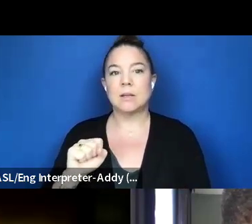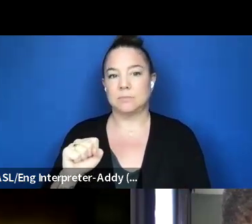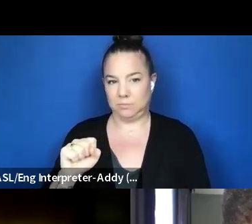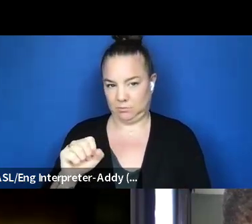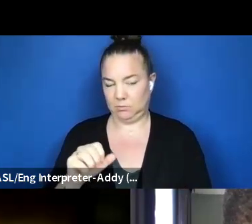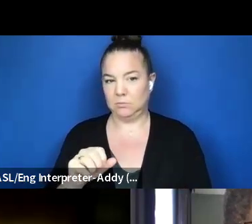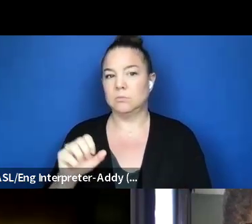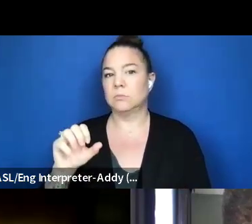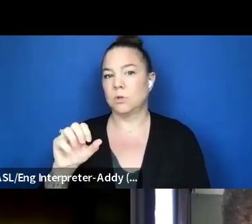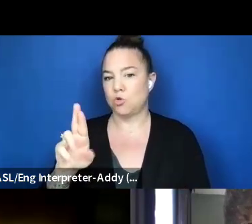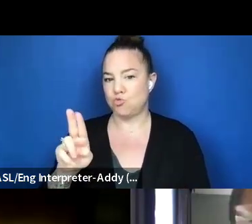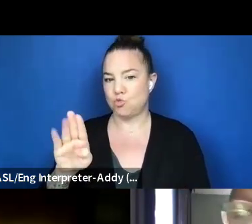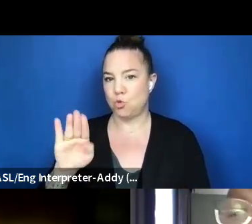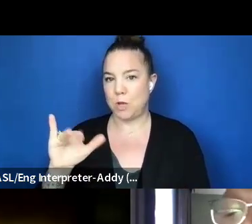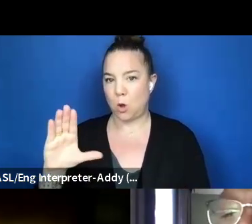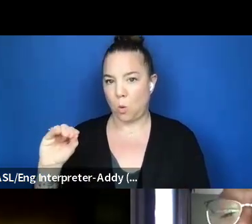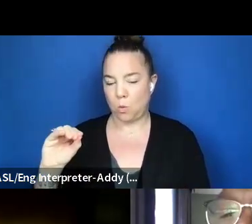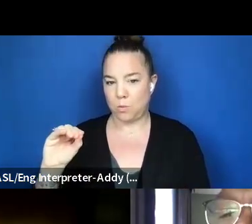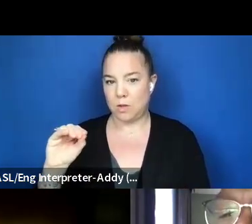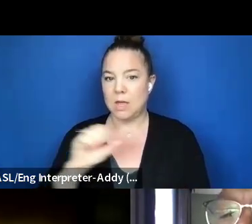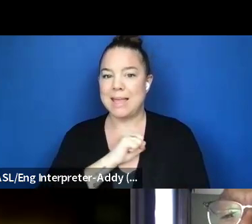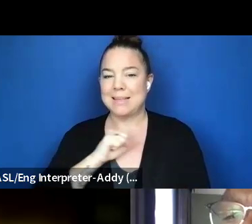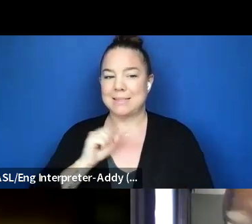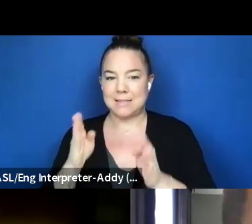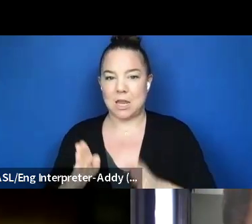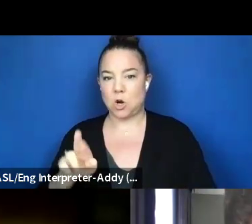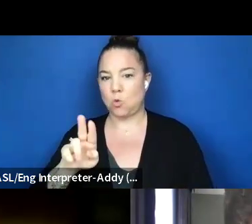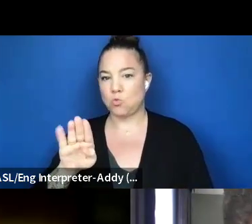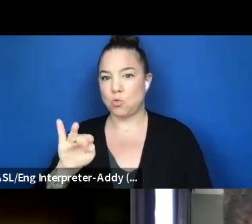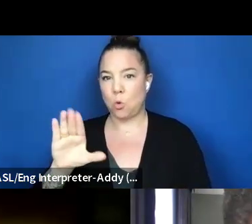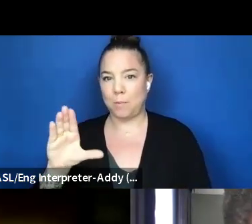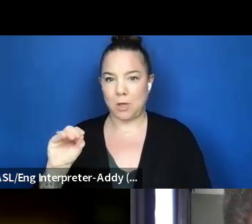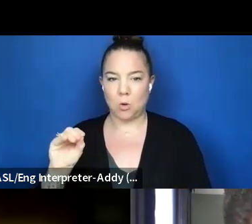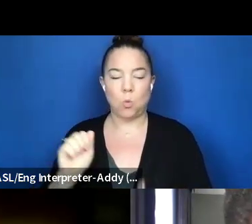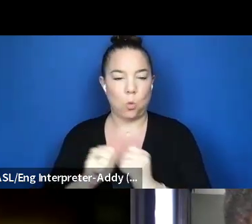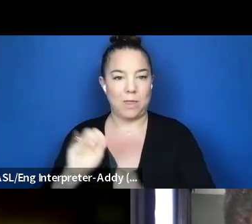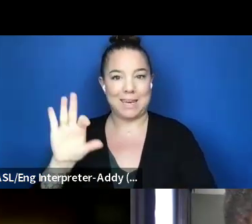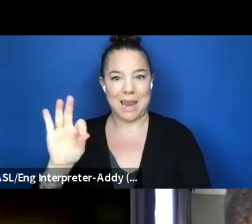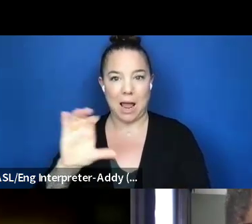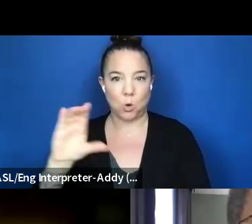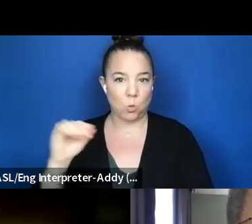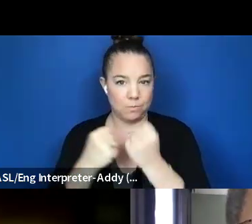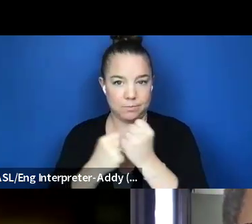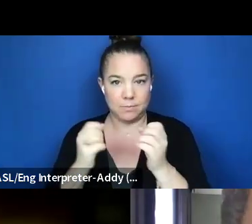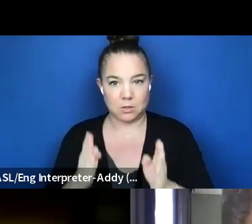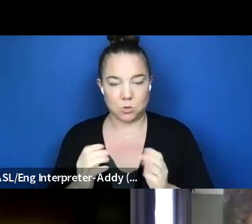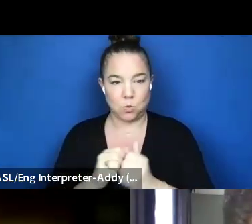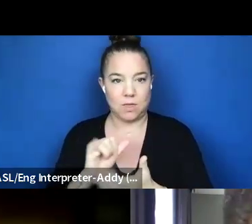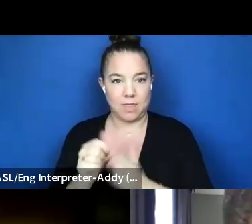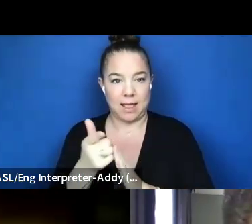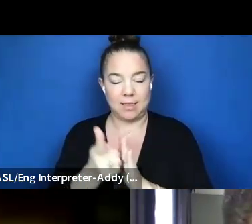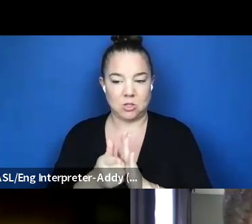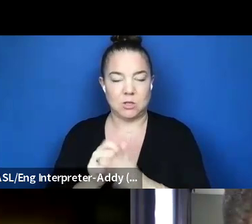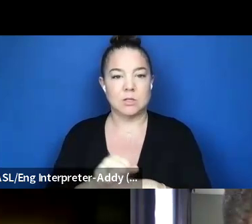Adeleigh Belyeu: So, and he had. Senator Rubio had 9 original co-sponsors on that legislation, and it got sent to